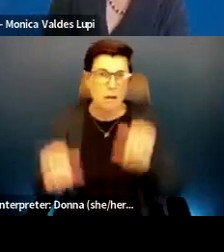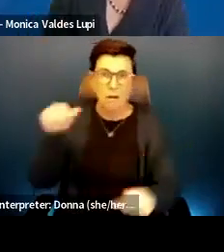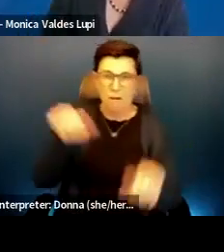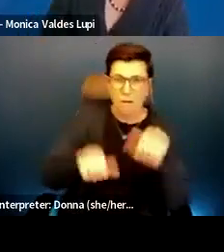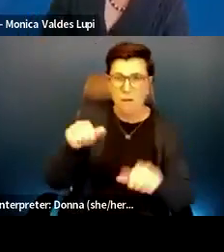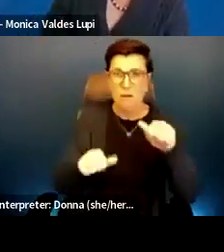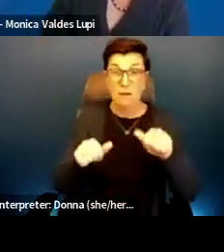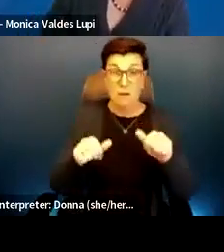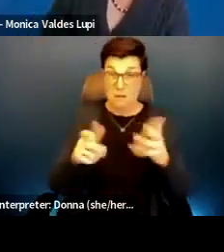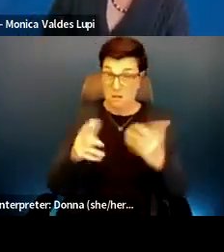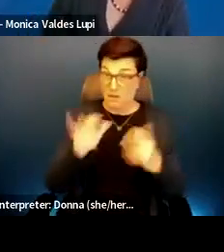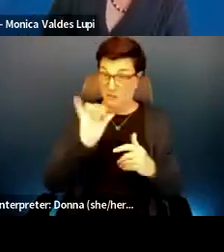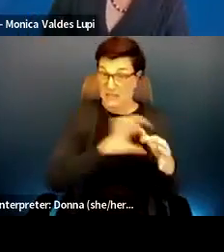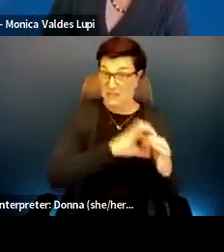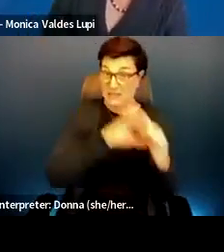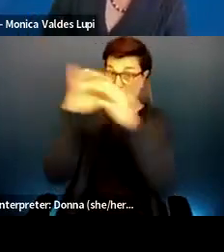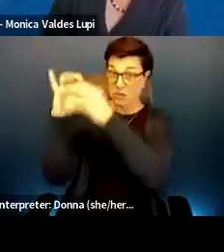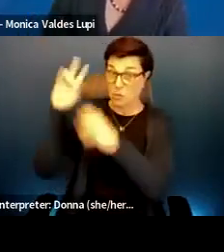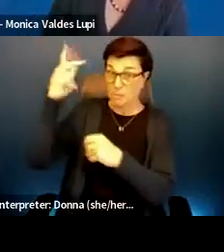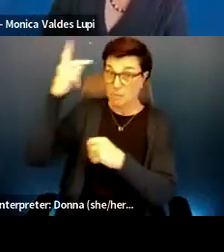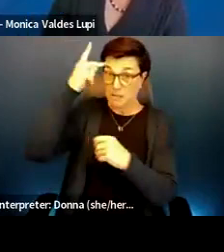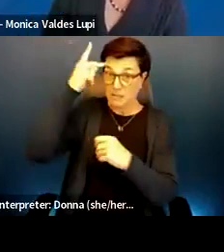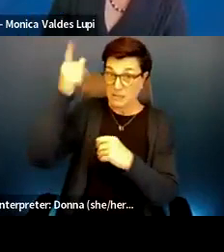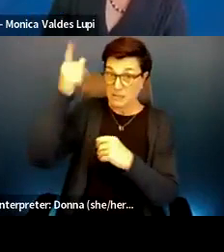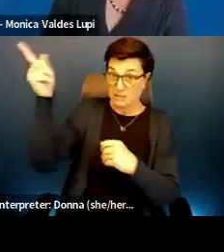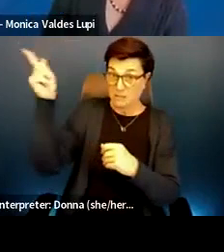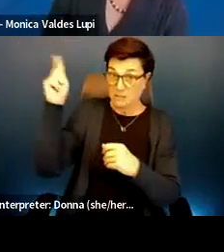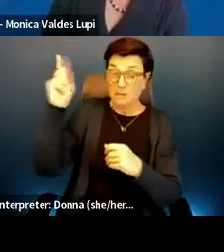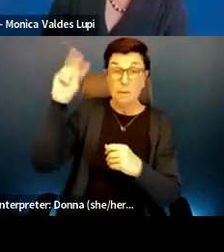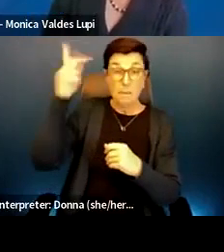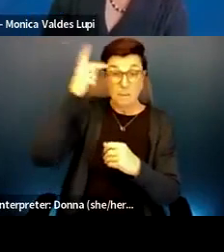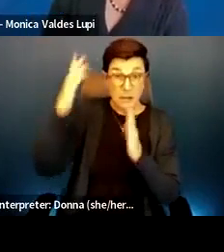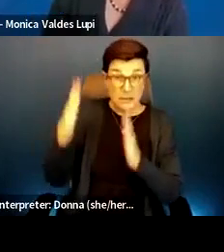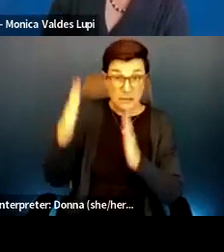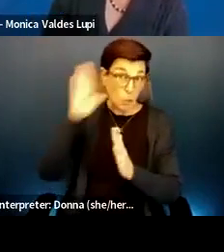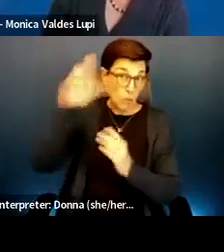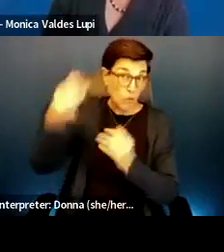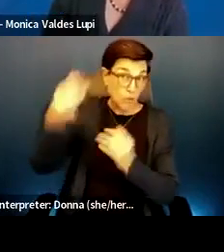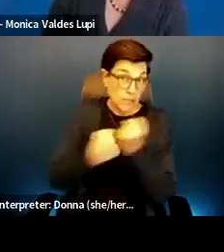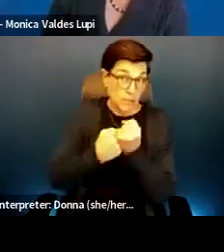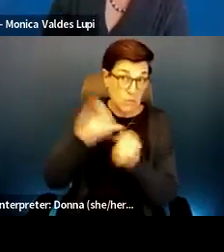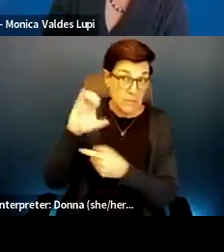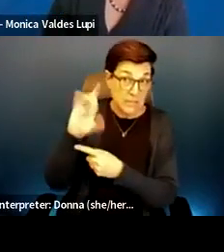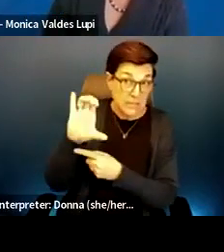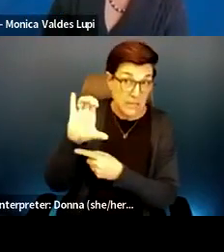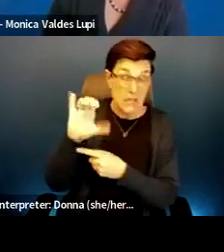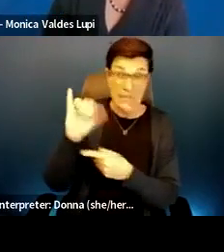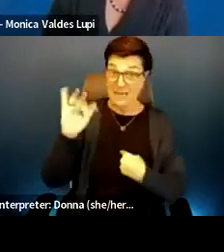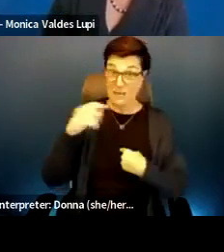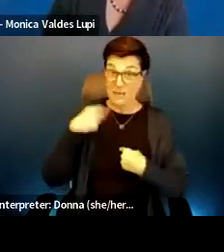the ability of people to support CDC if their constituents are being fed a steady diet of falsehoods,